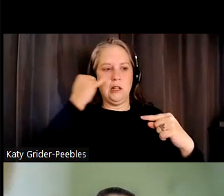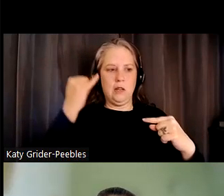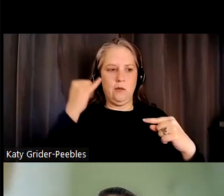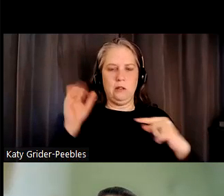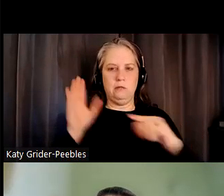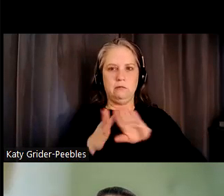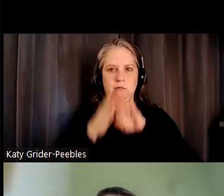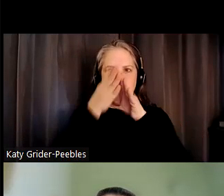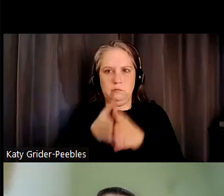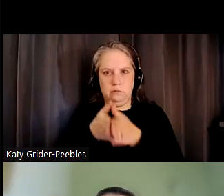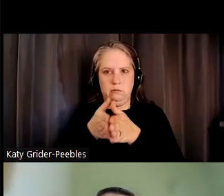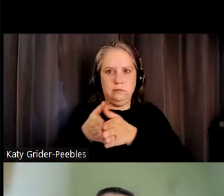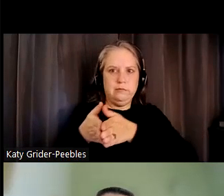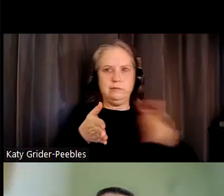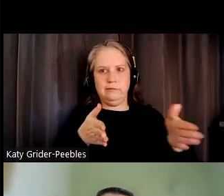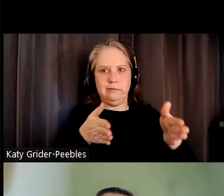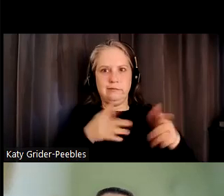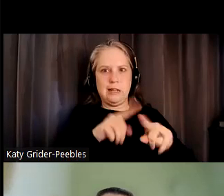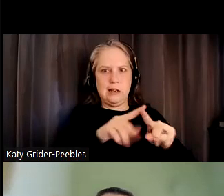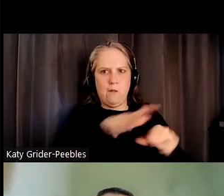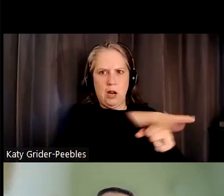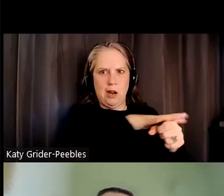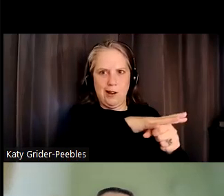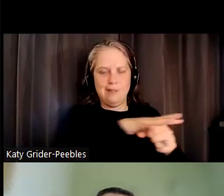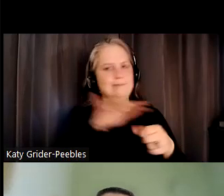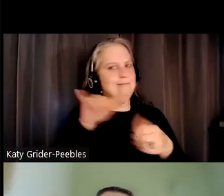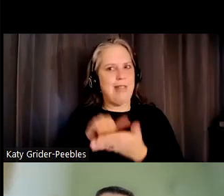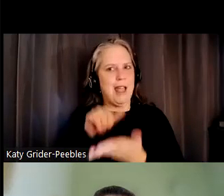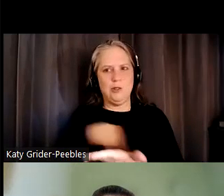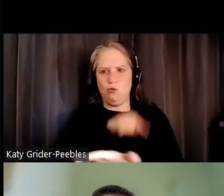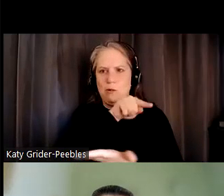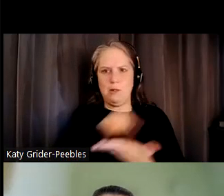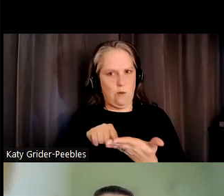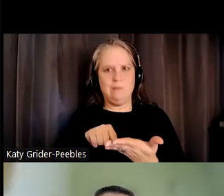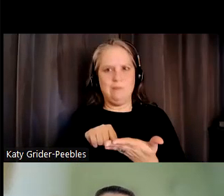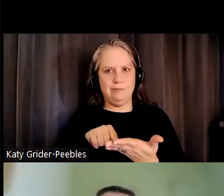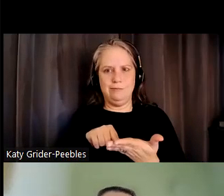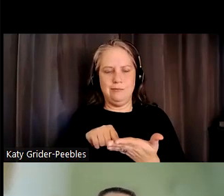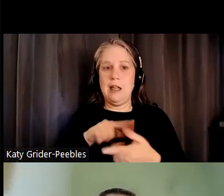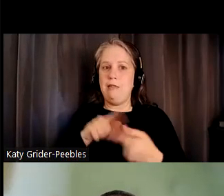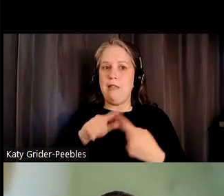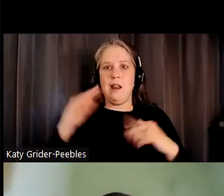discriminatory, and that is the thing that is inequitable, the thing we are working against.